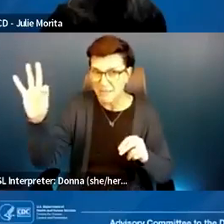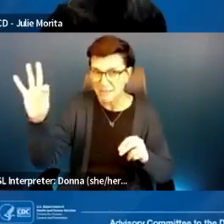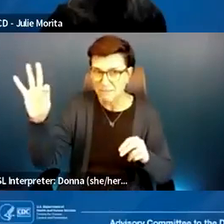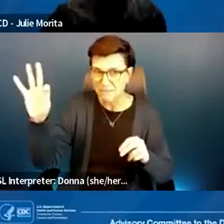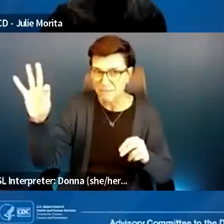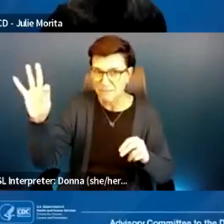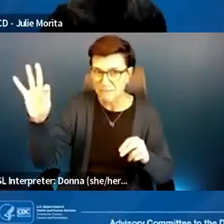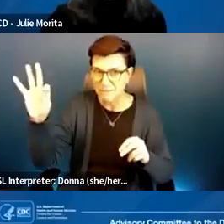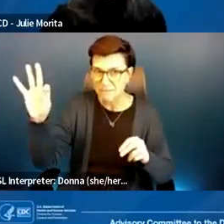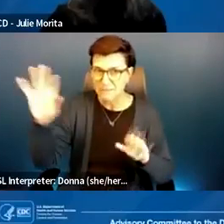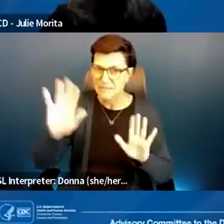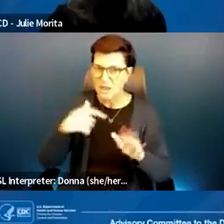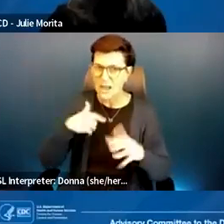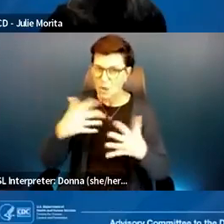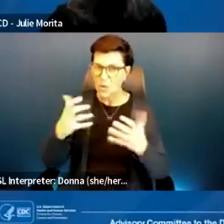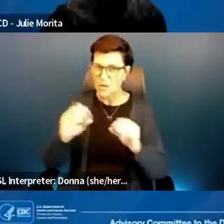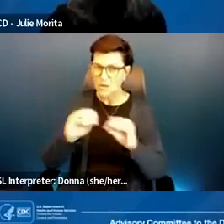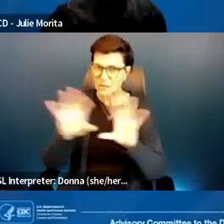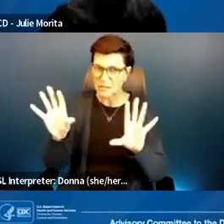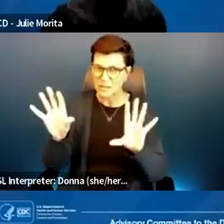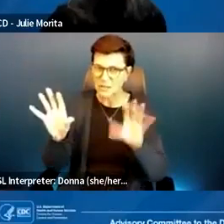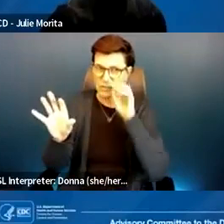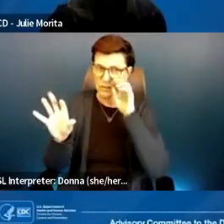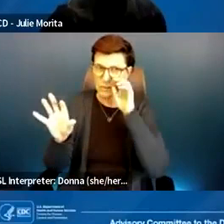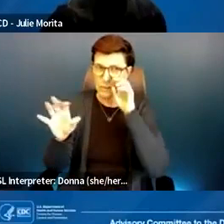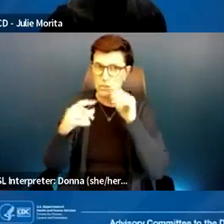You're saying they can't do what you do.